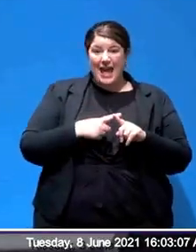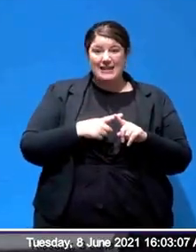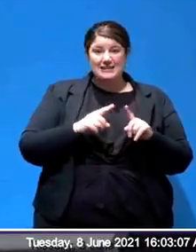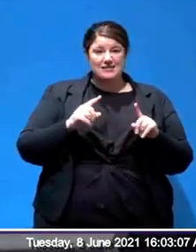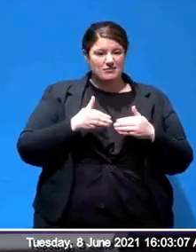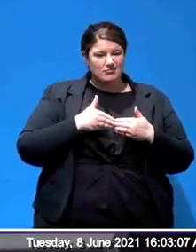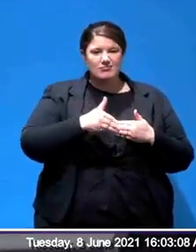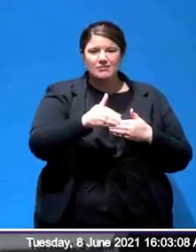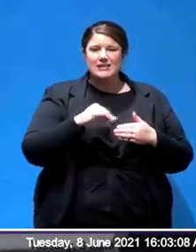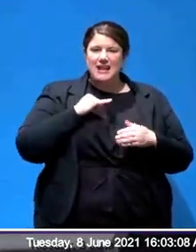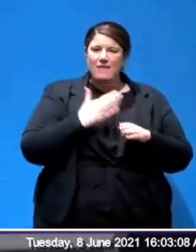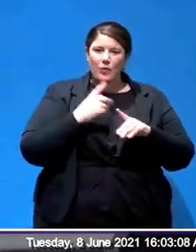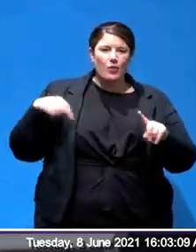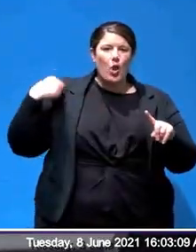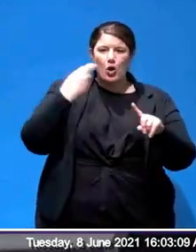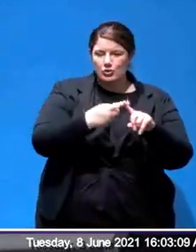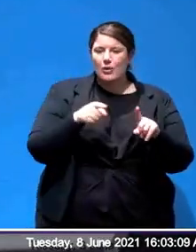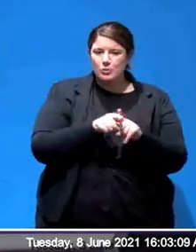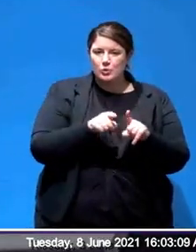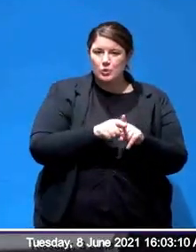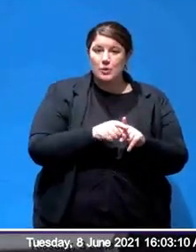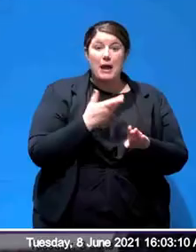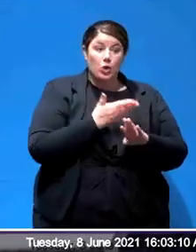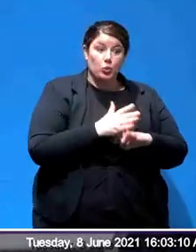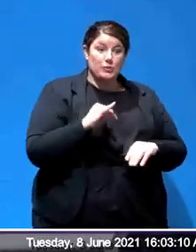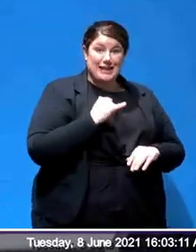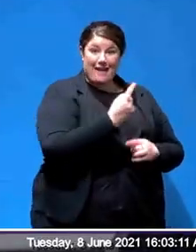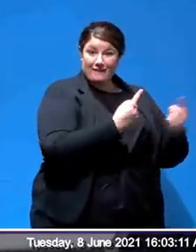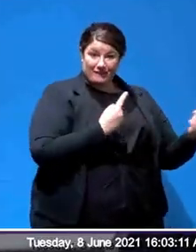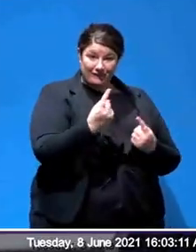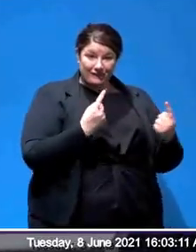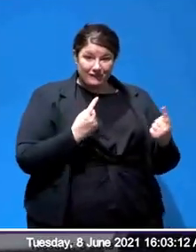But certainly all new staff that come into the service, I talk to them about